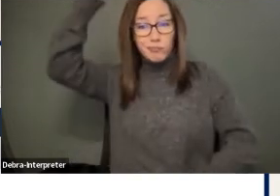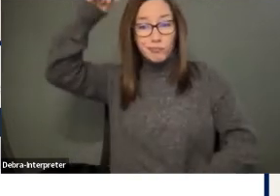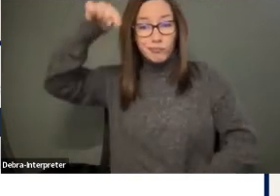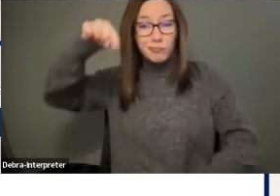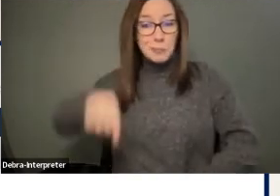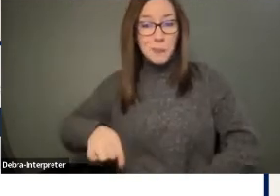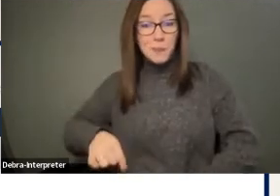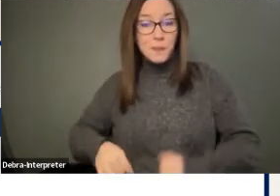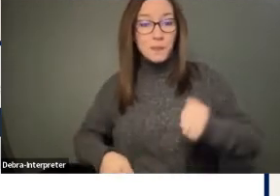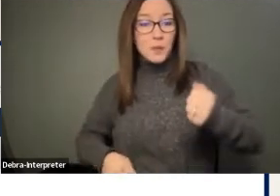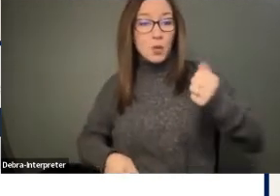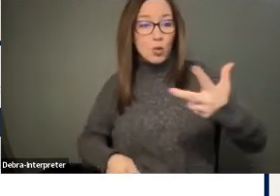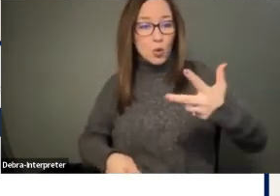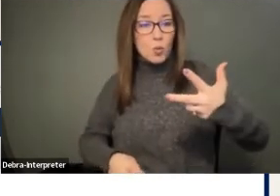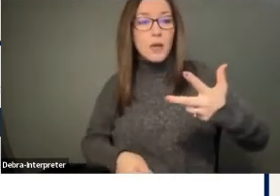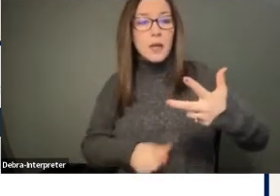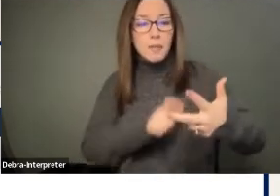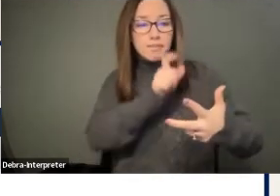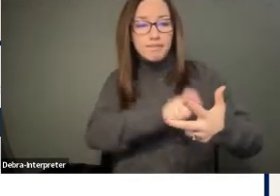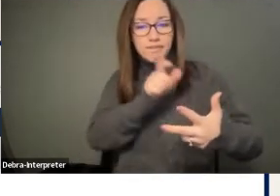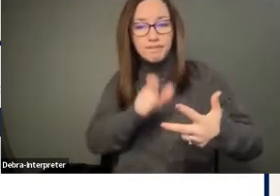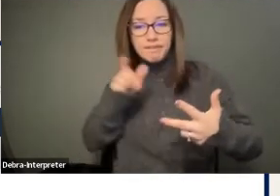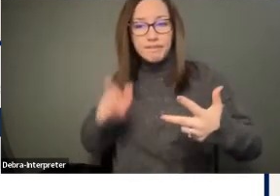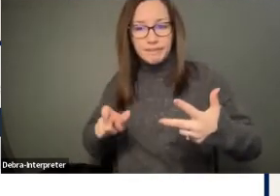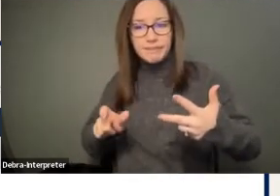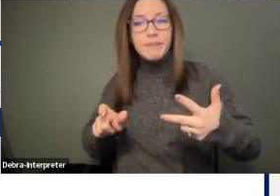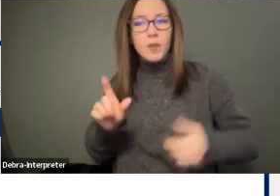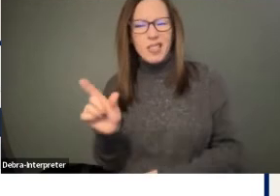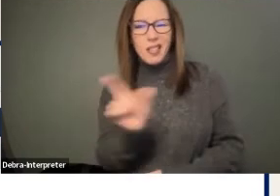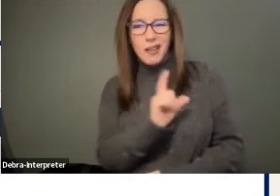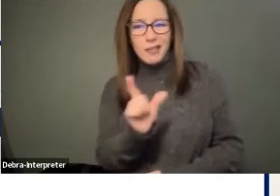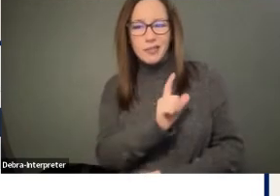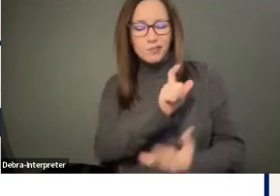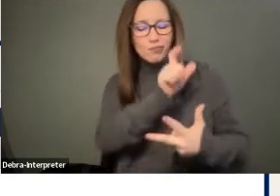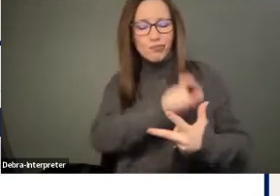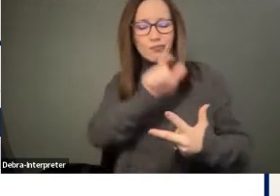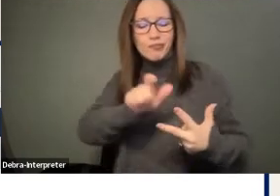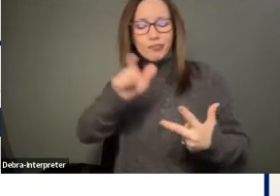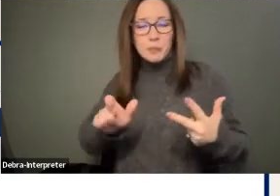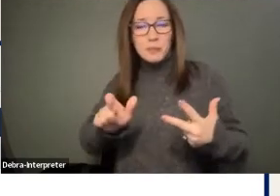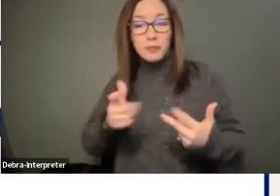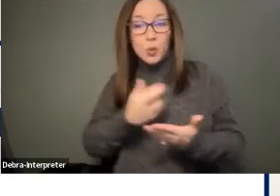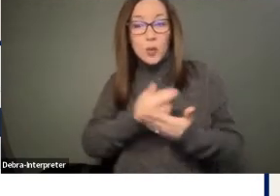homepage if you scroll pass the images down to the bottom you will find the three cards on the left.